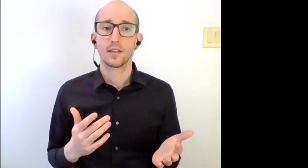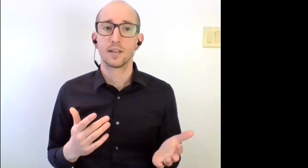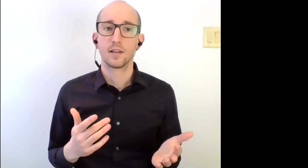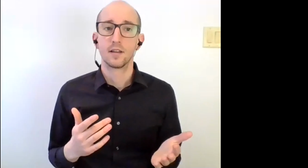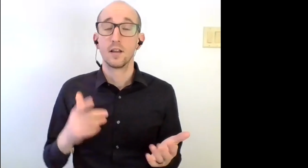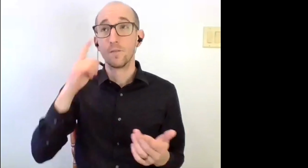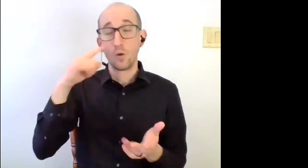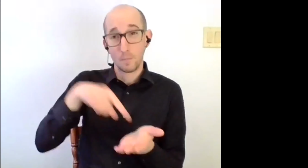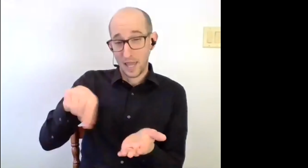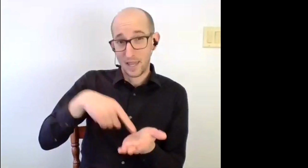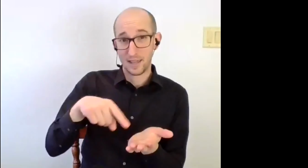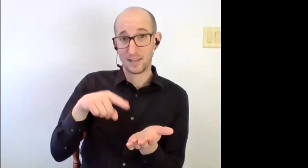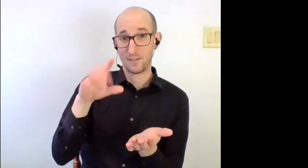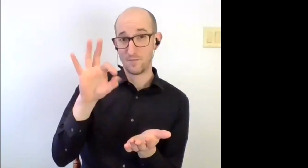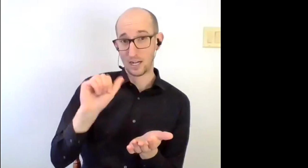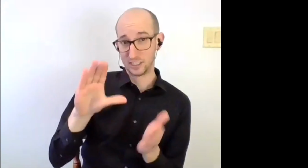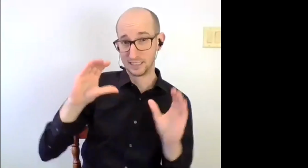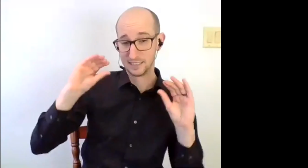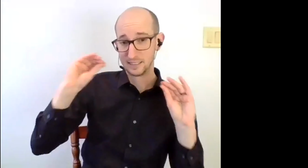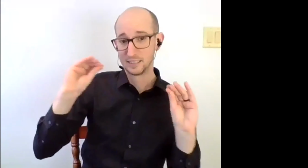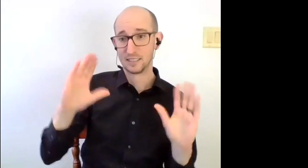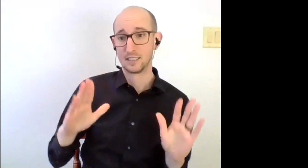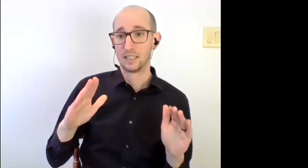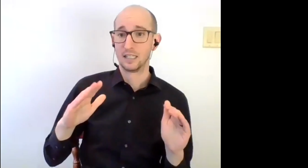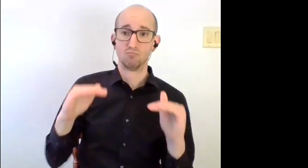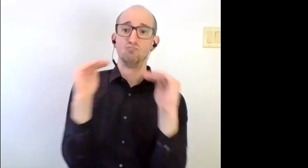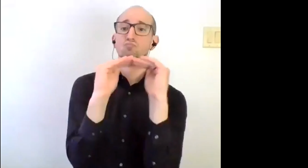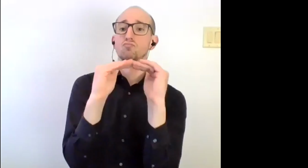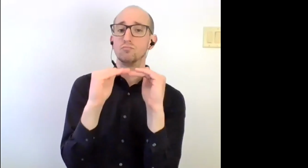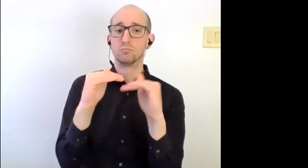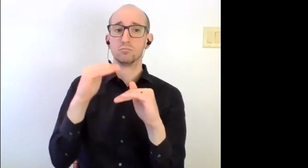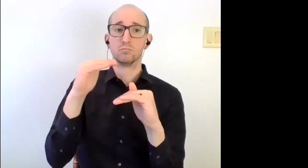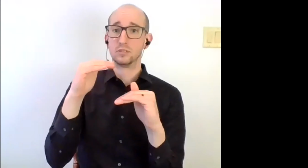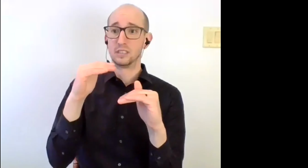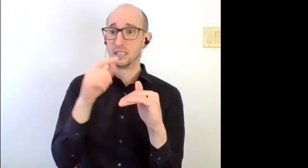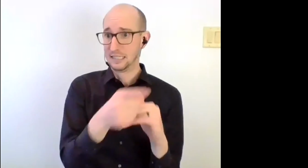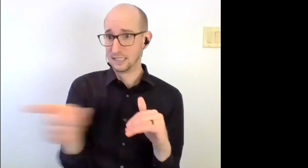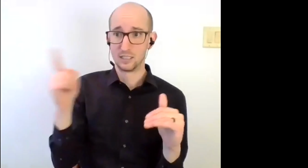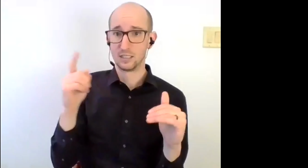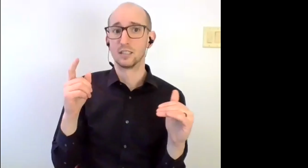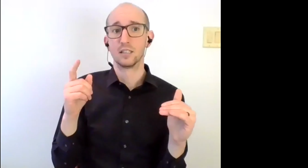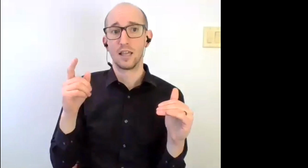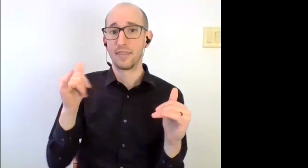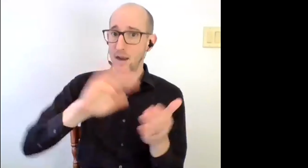have to tell you is in order to pay faculty really